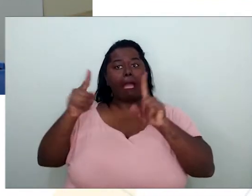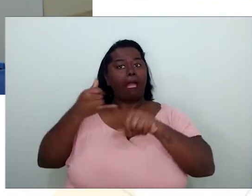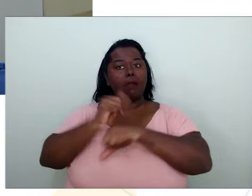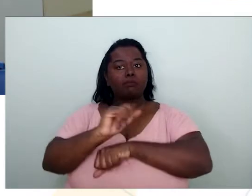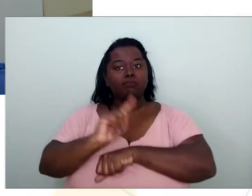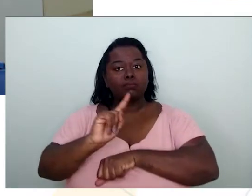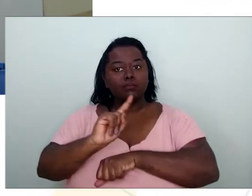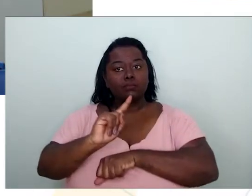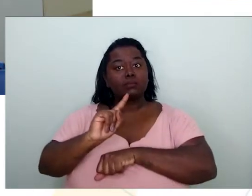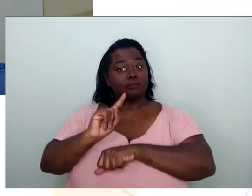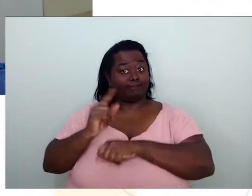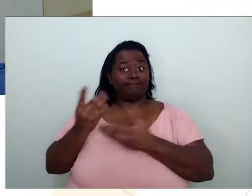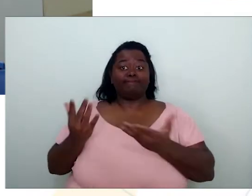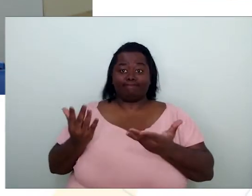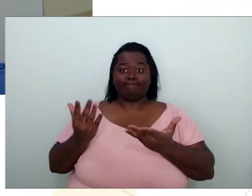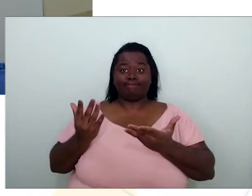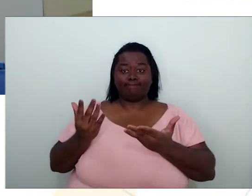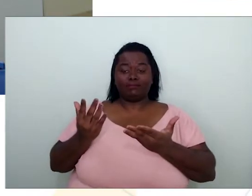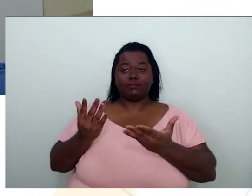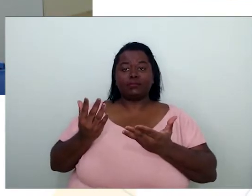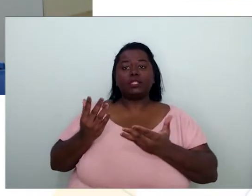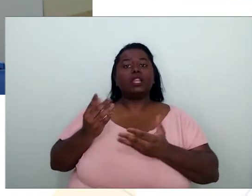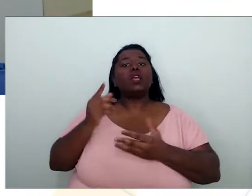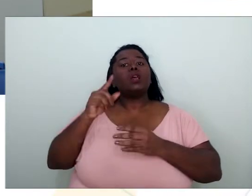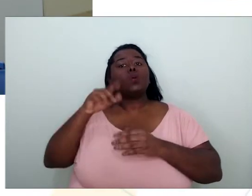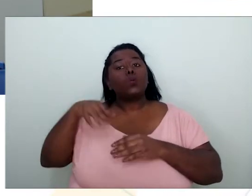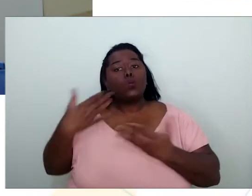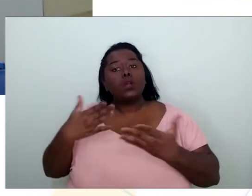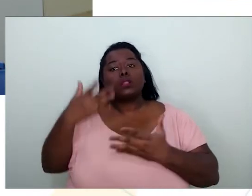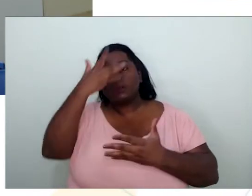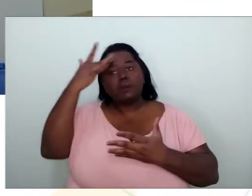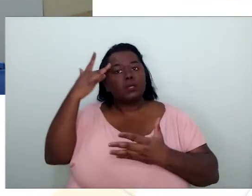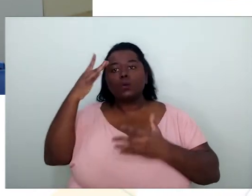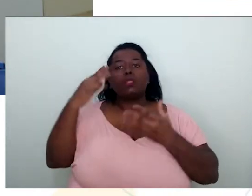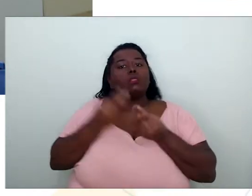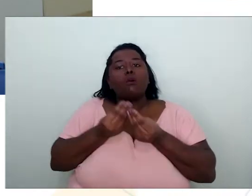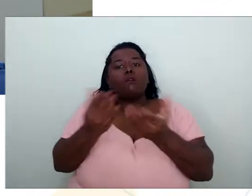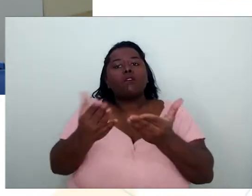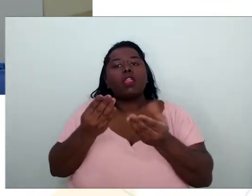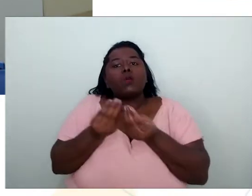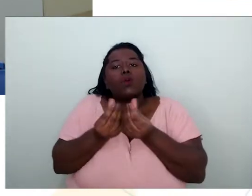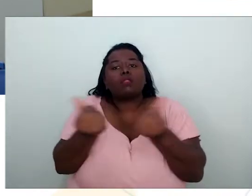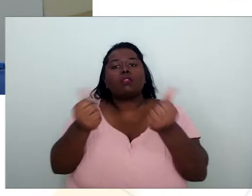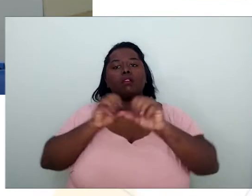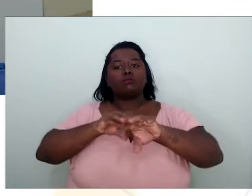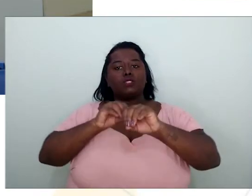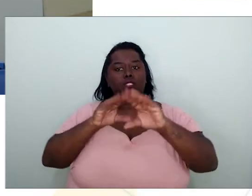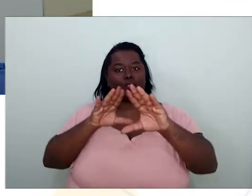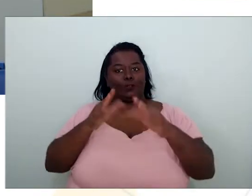that they would when they do not provide high-quality teaching in support of the